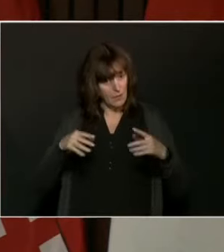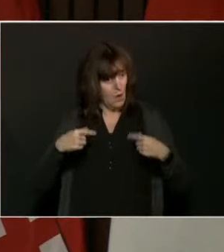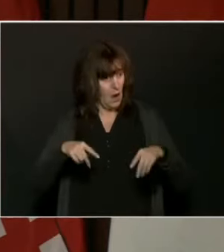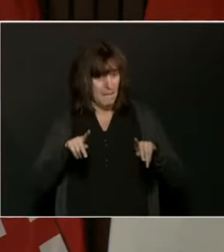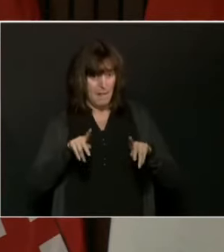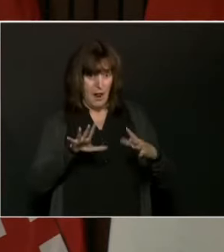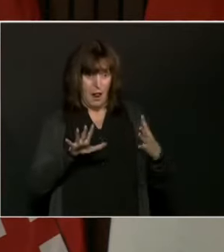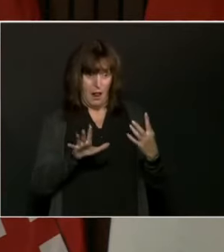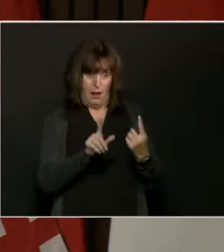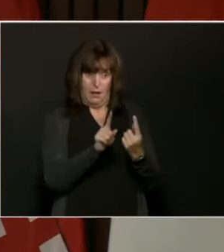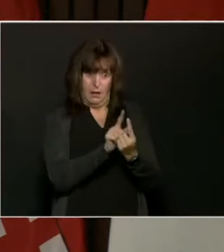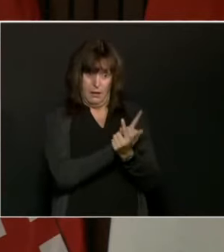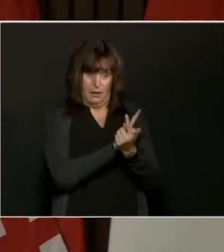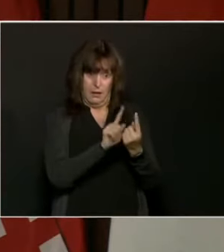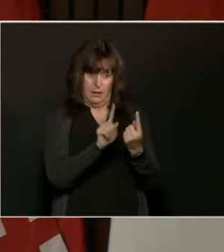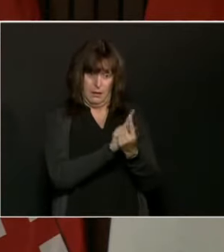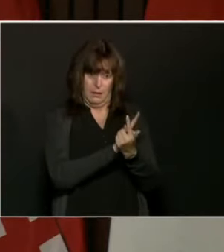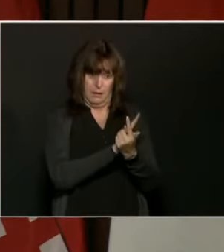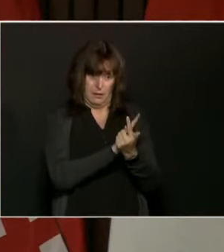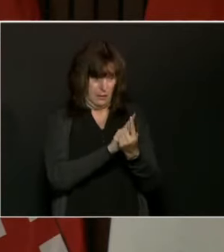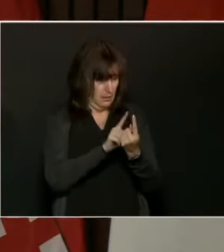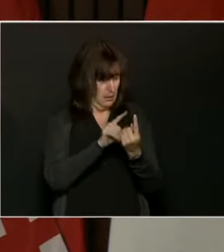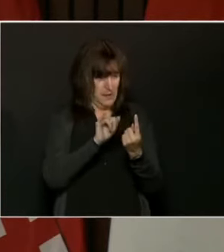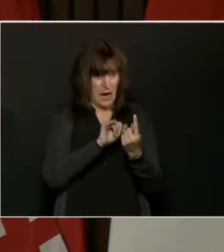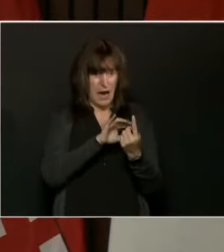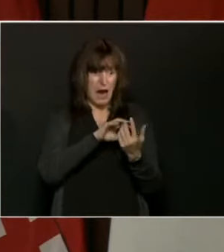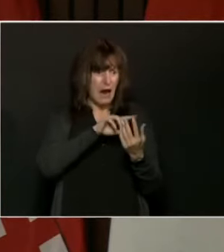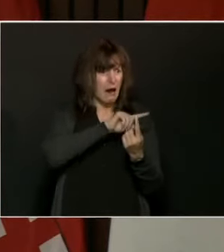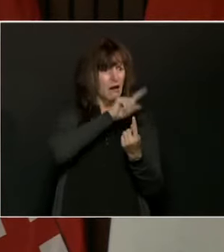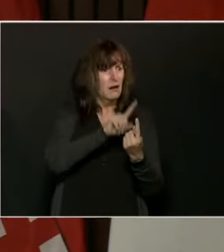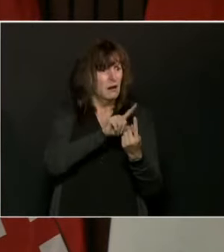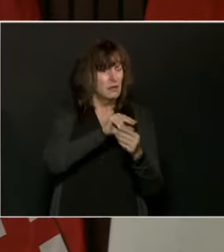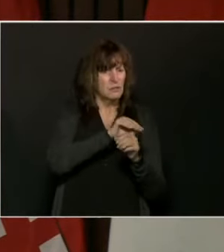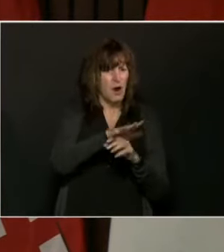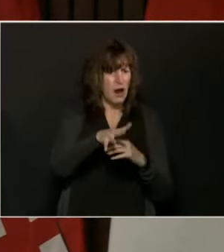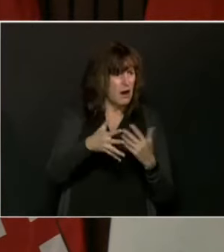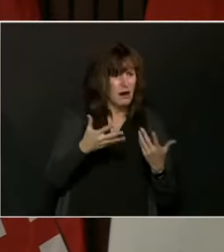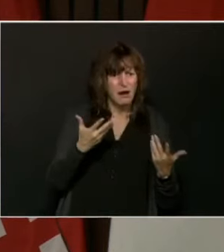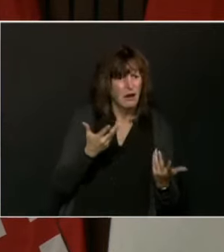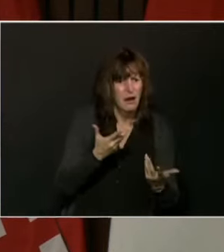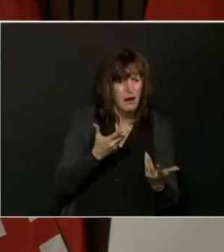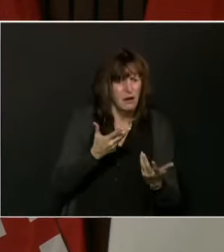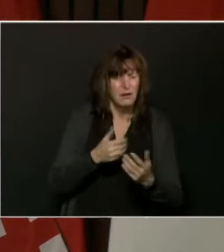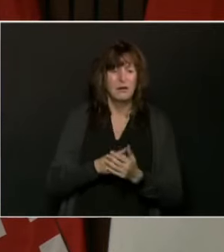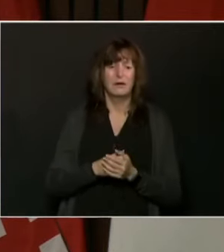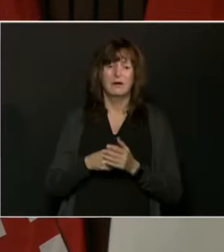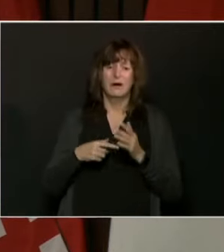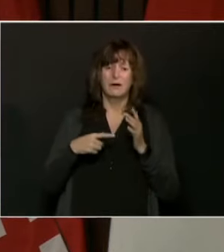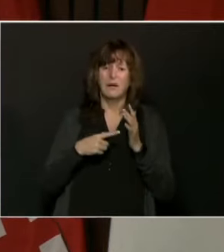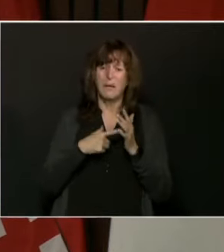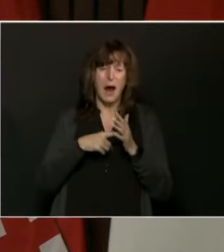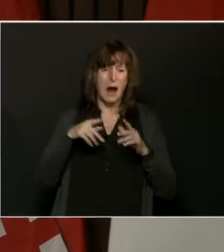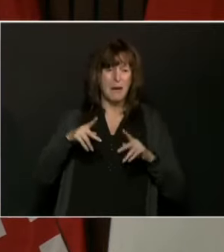ALSO THINGS THAT REDUCE THE LIKELIHOOD OF TRANSMISSION WHEN